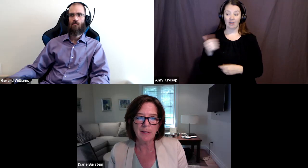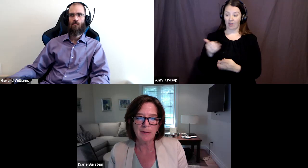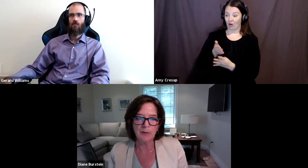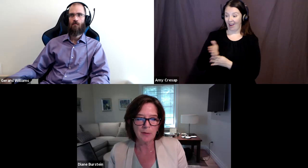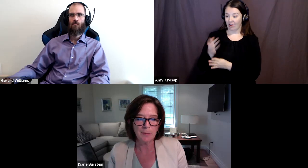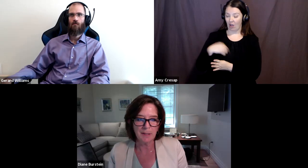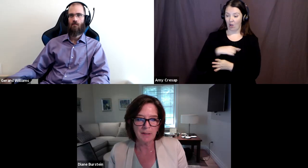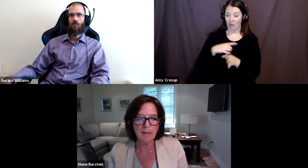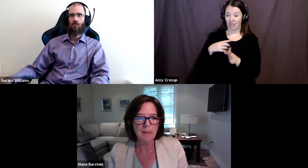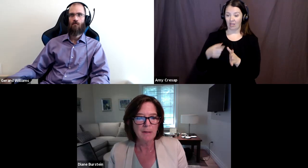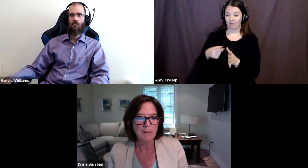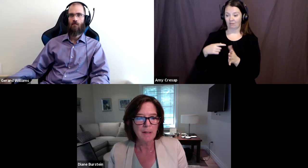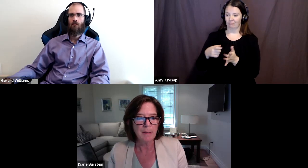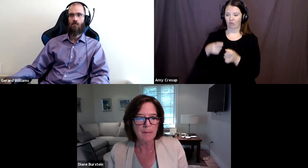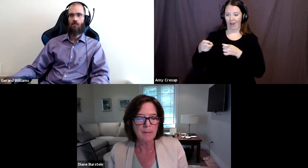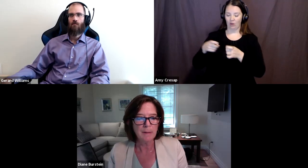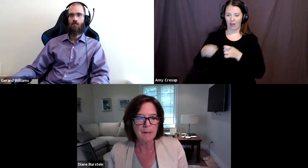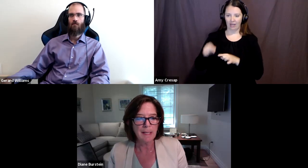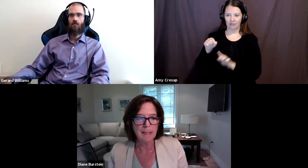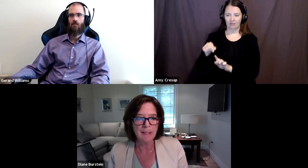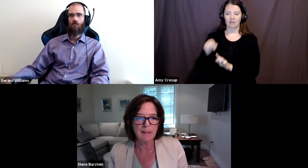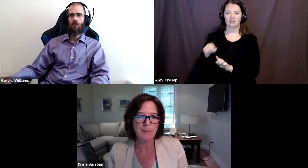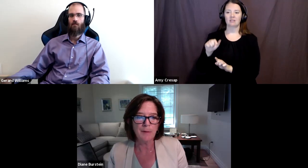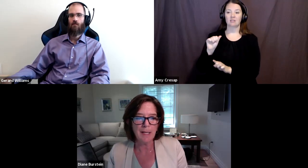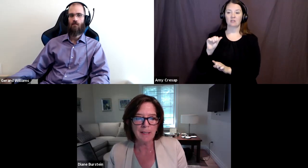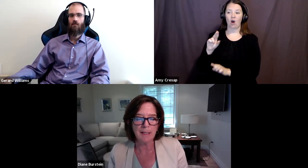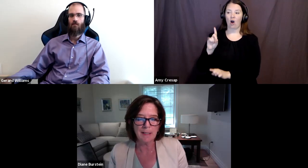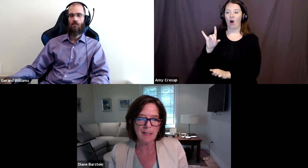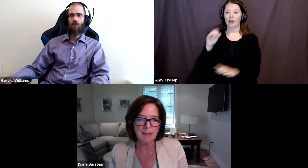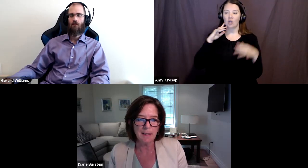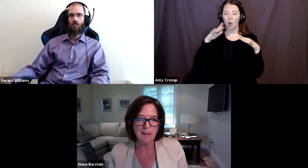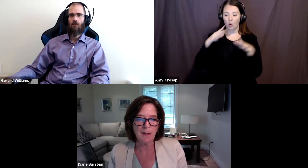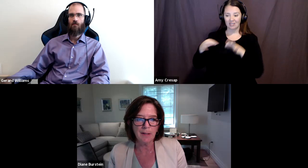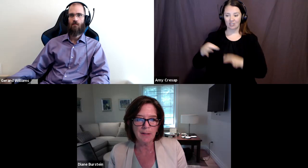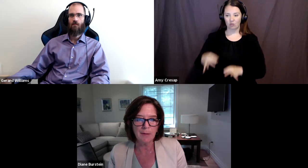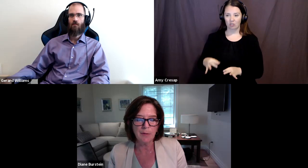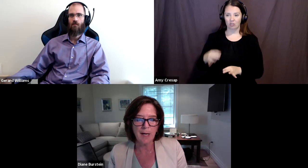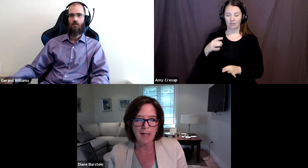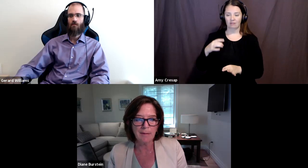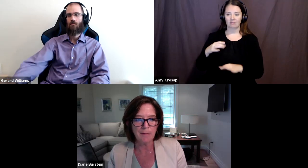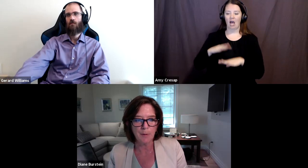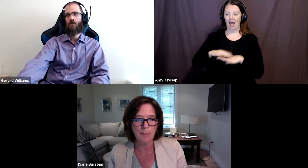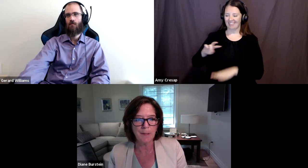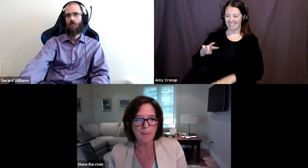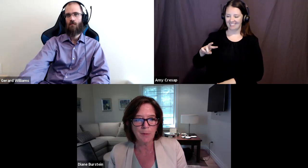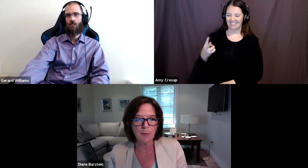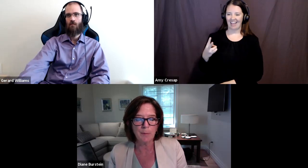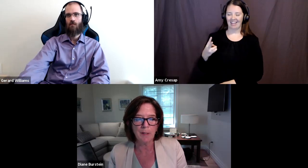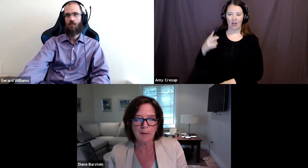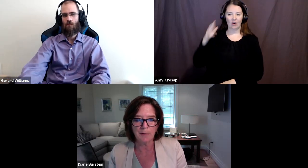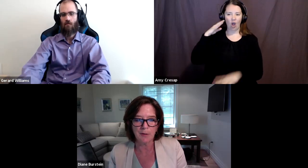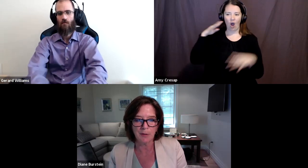description that is provided on a secondary audio track for people who are blind or visually